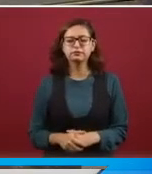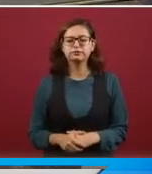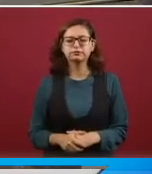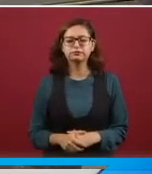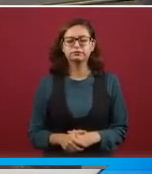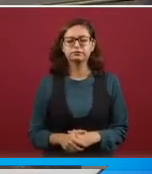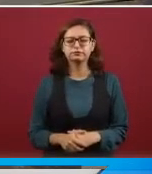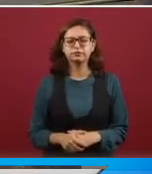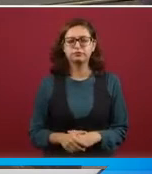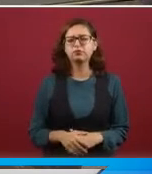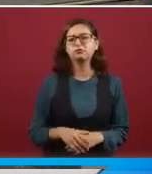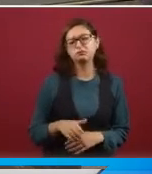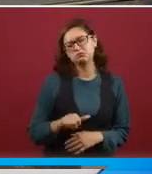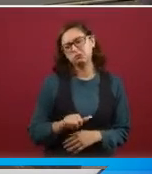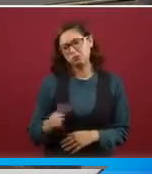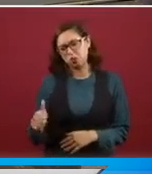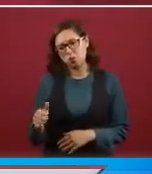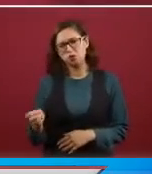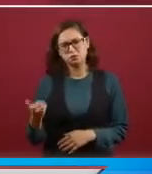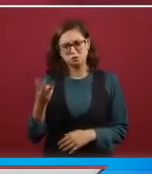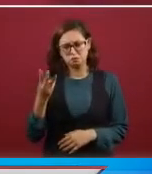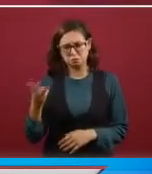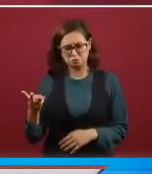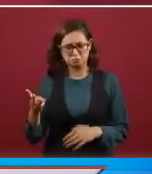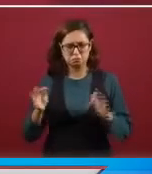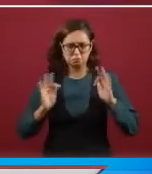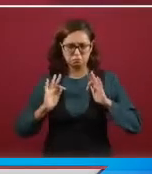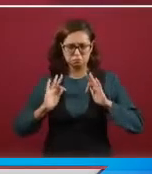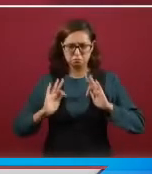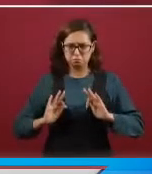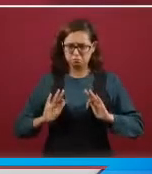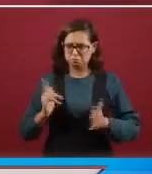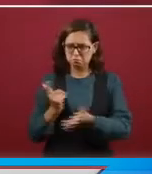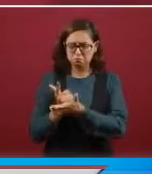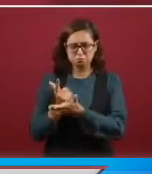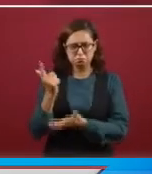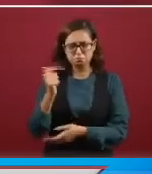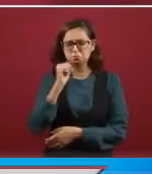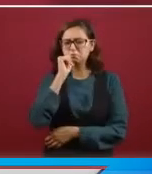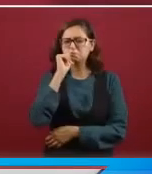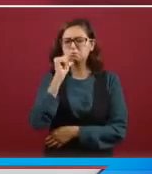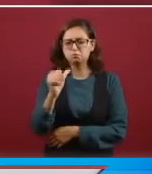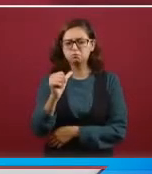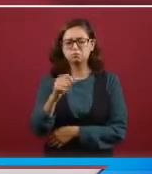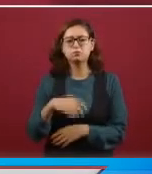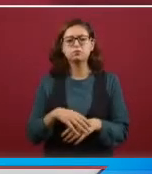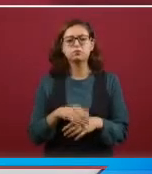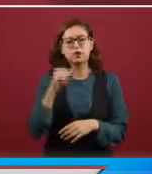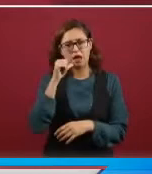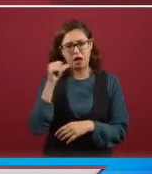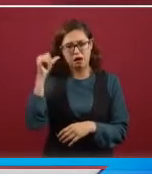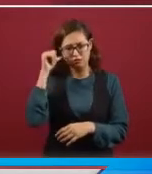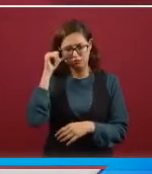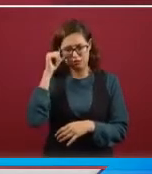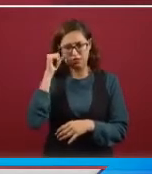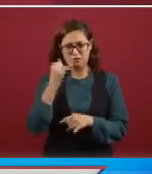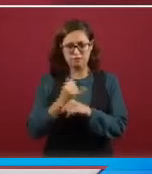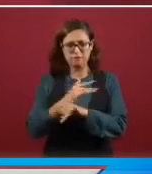and the great tragedy against the Mexican community in the United States that assaulted men, women, the elderly and children indiscriminately